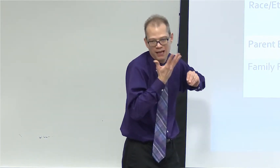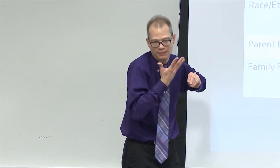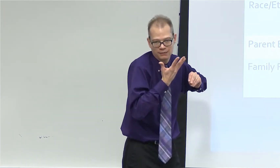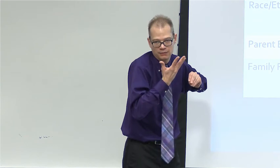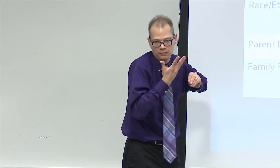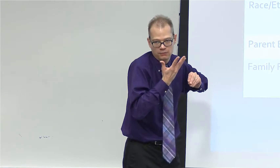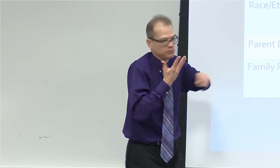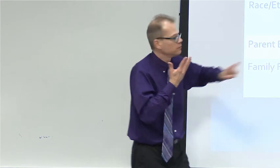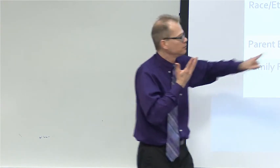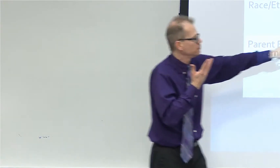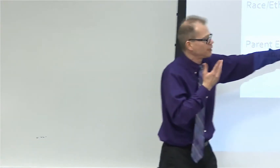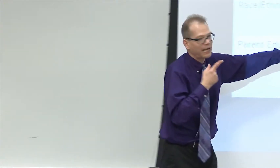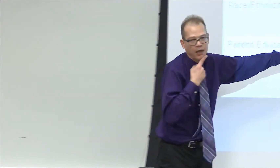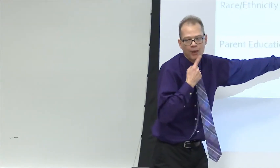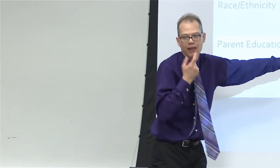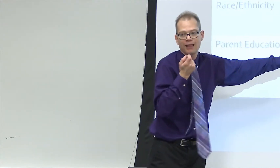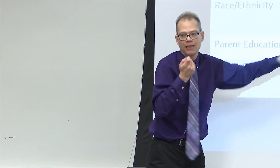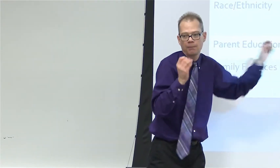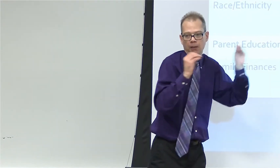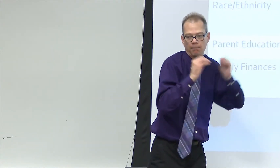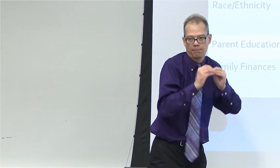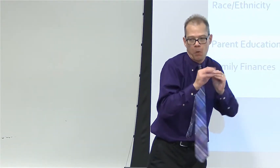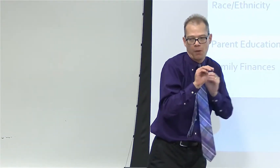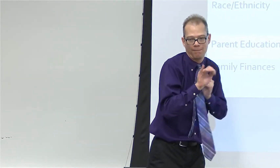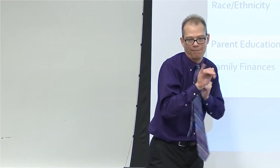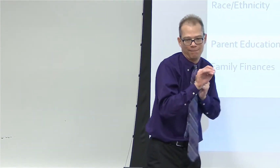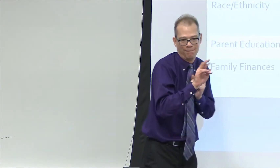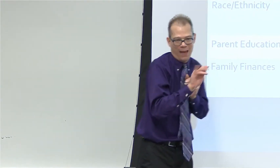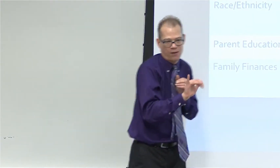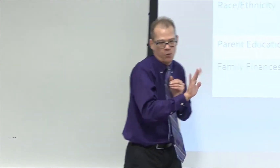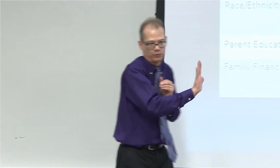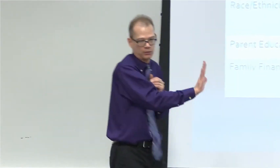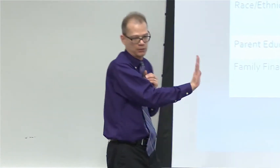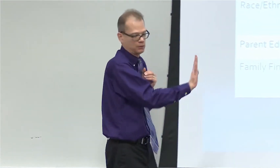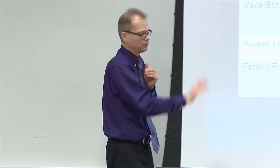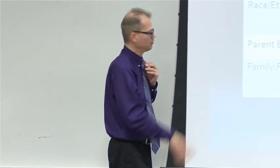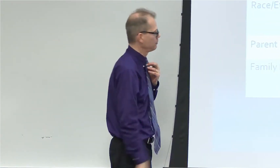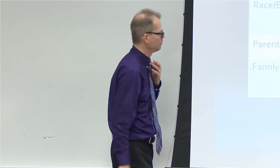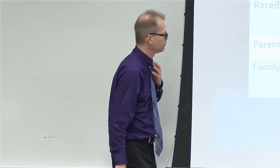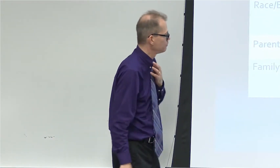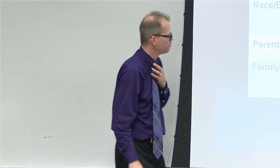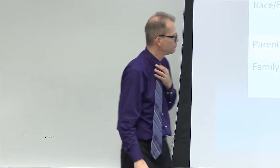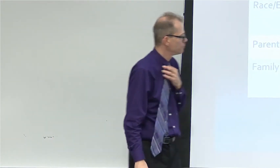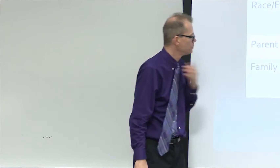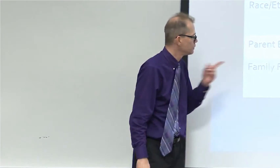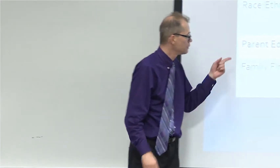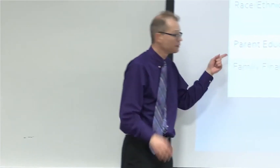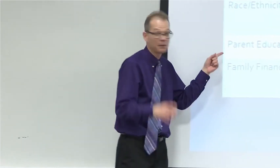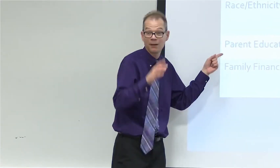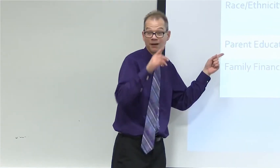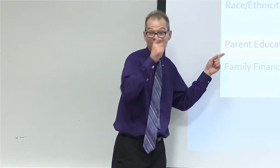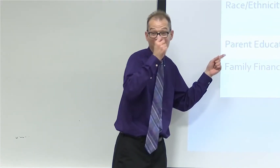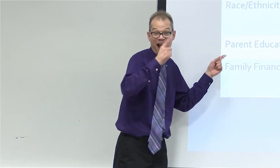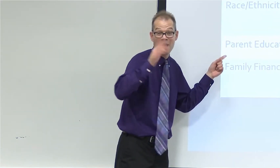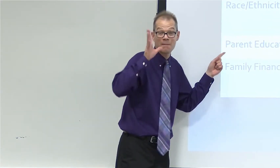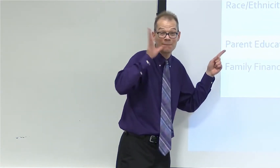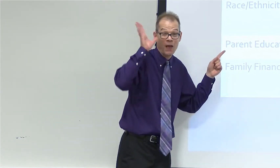The deaf people tend to be more white. The hearing adolescents had a little bit more ethnic diversity.